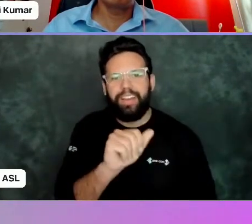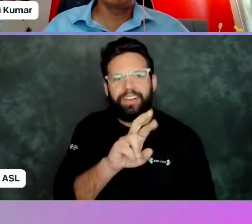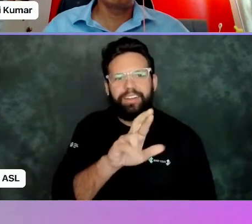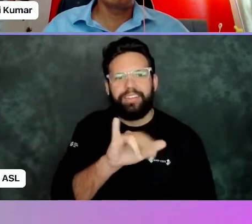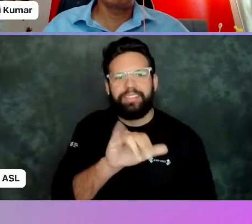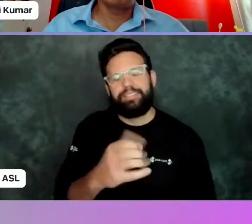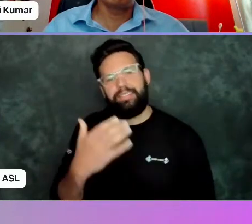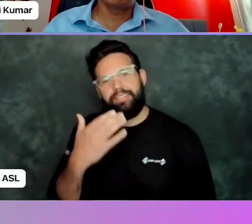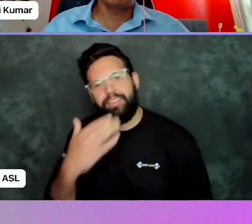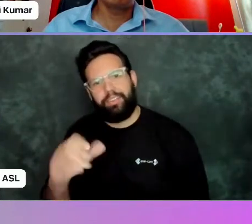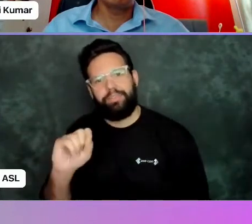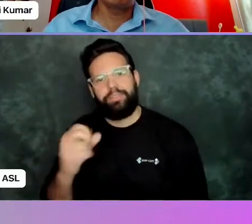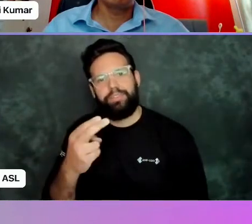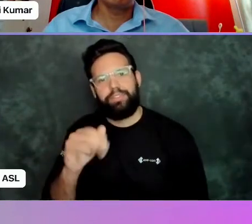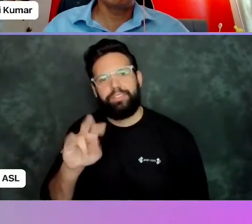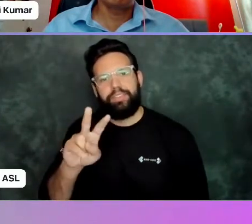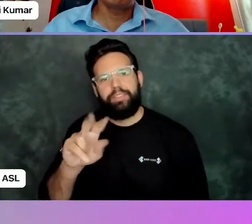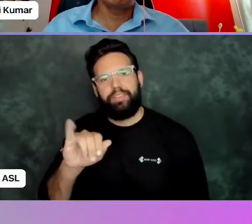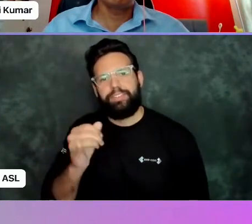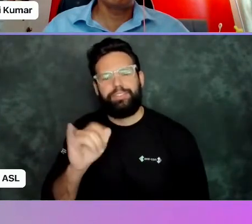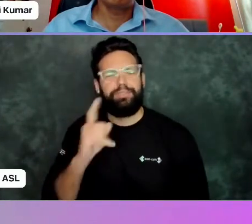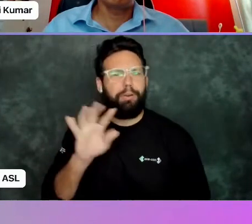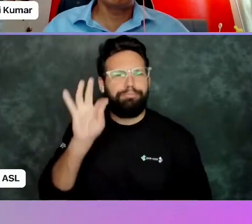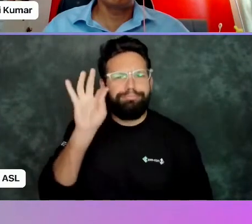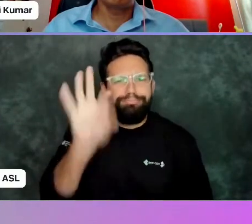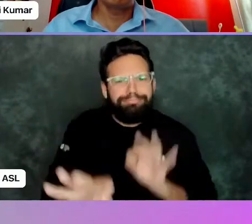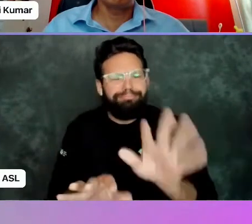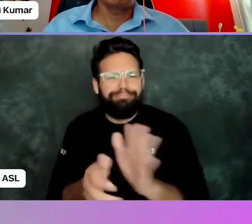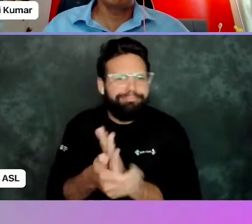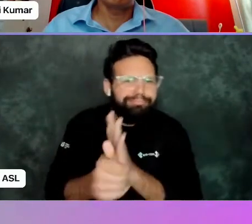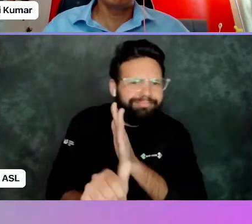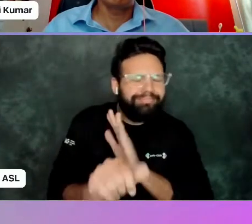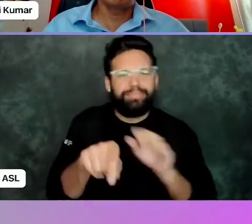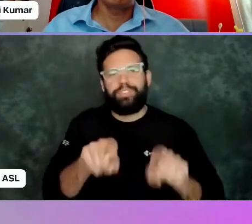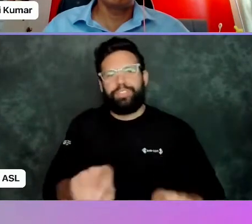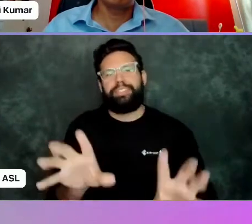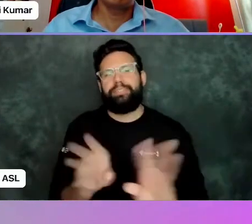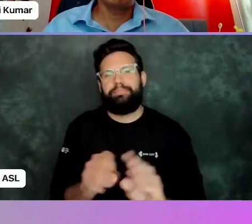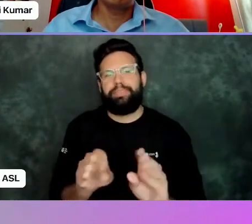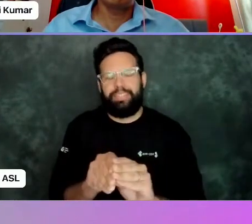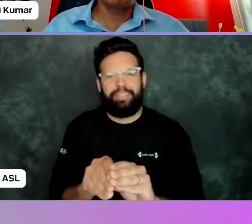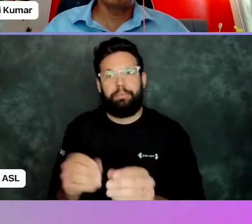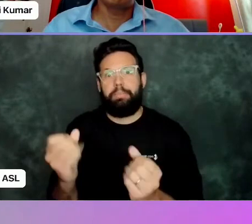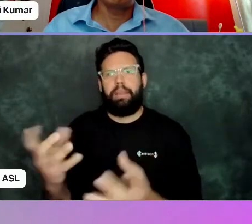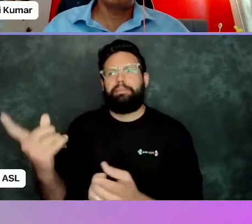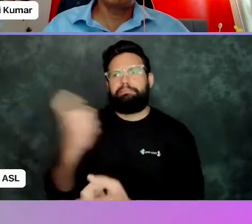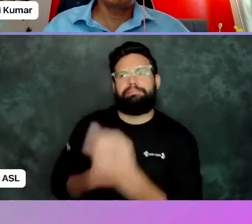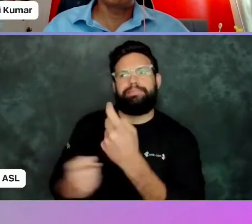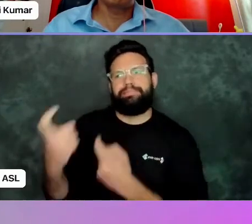during this session. For any questions we had a lot of questions come in, we weren't able to get to all of them,